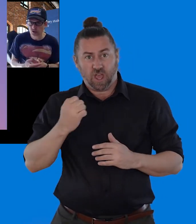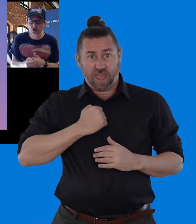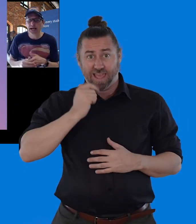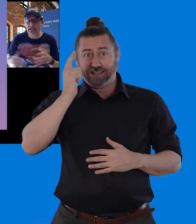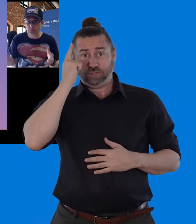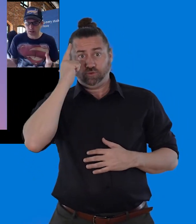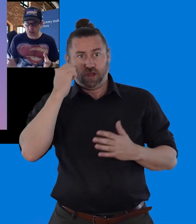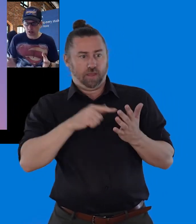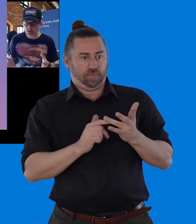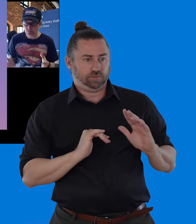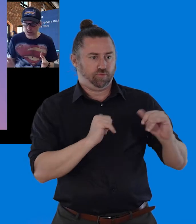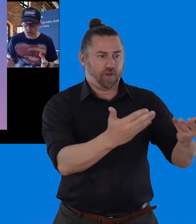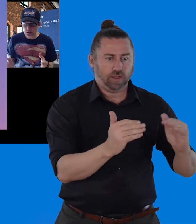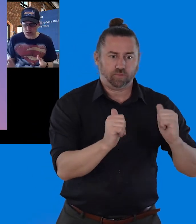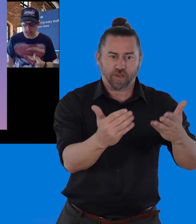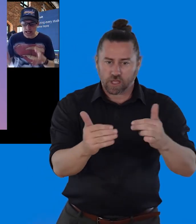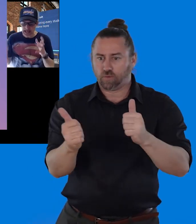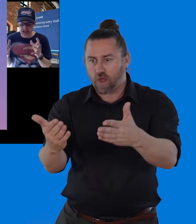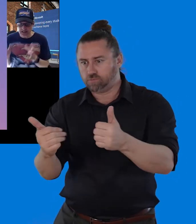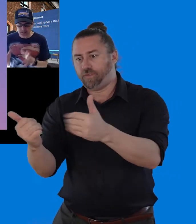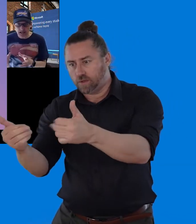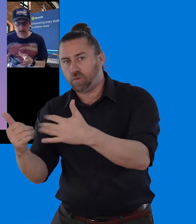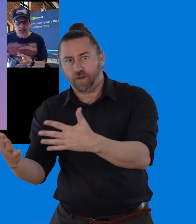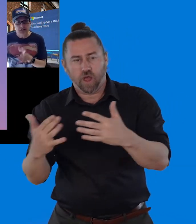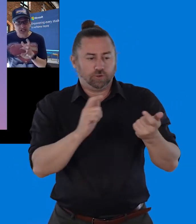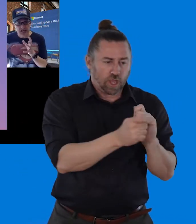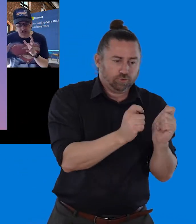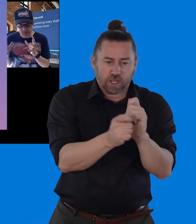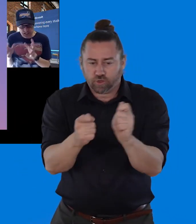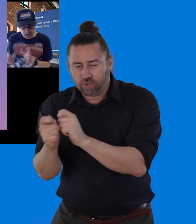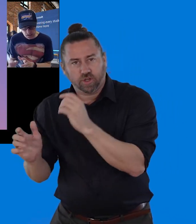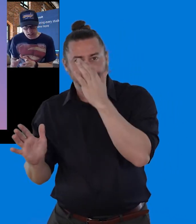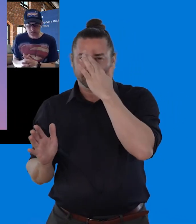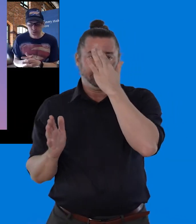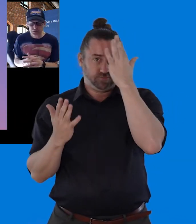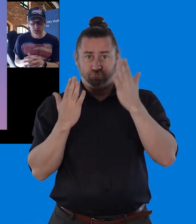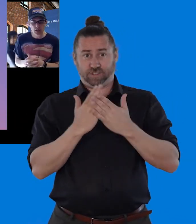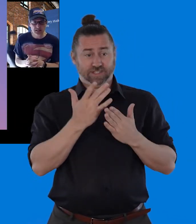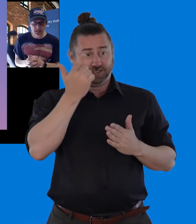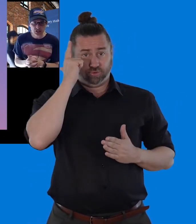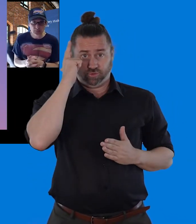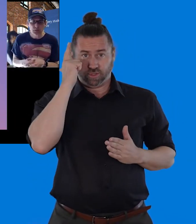and to create specialized resources. Instead, the teacher facilitates personalization